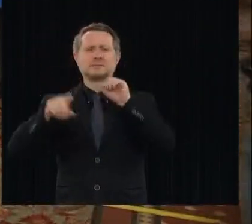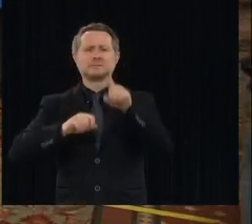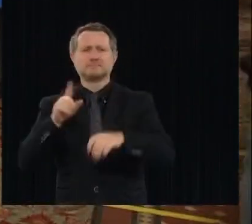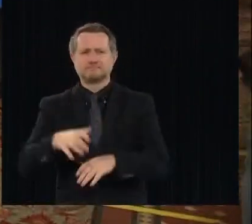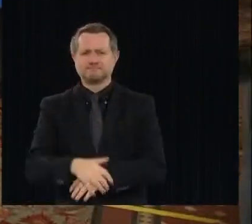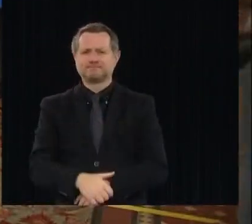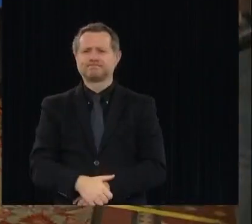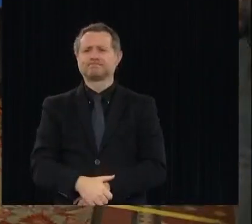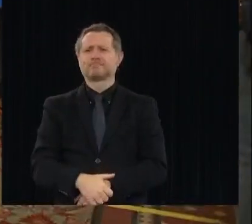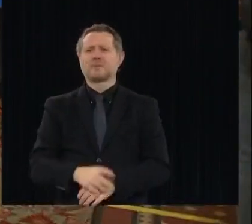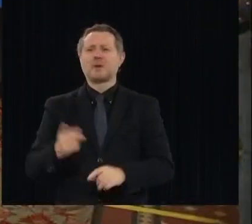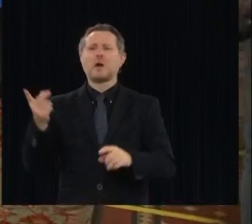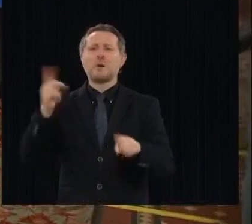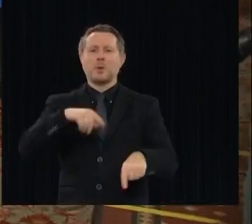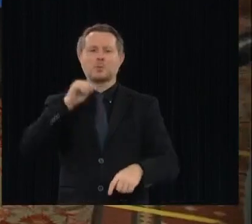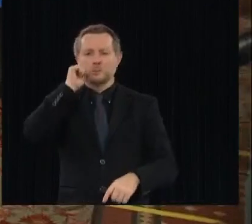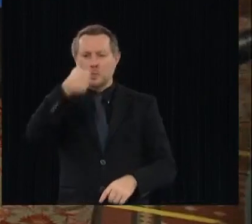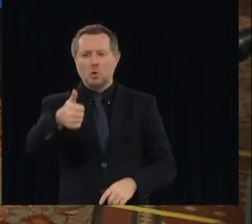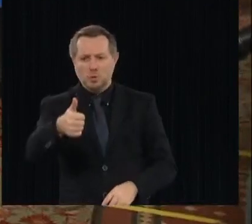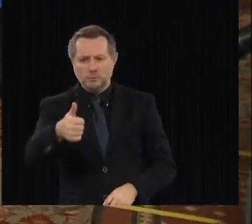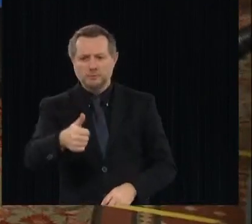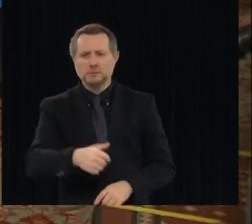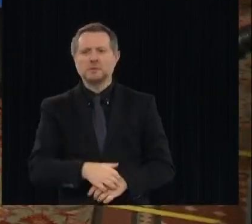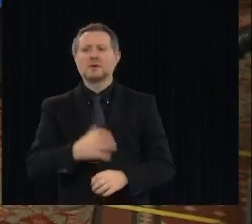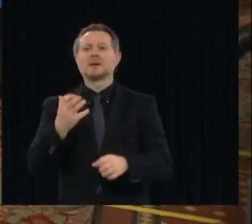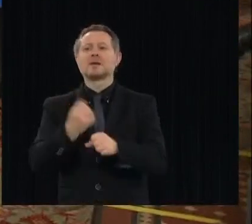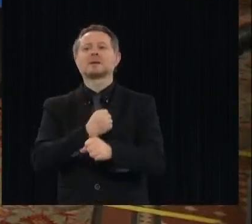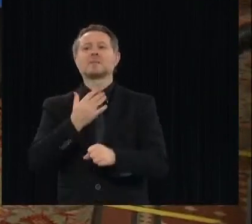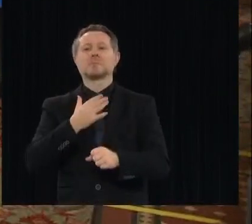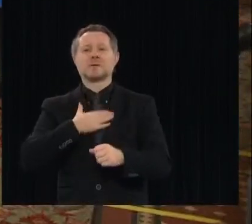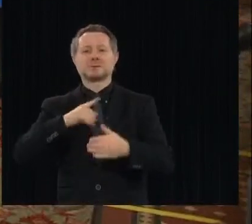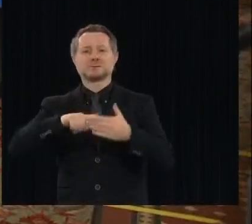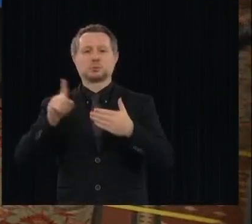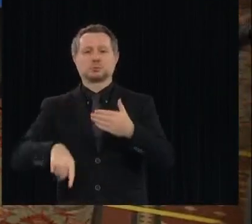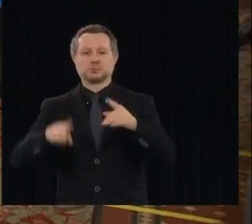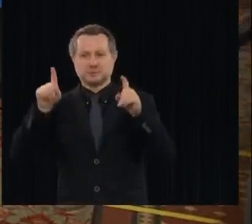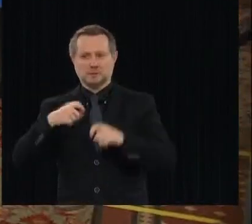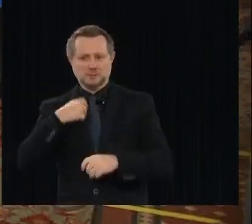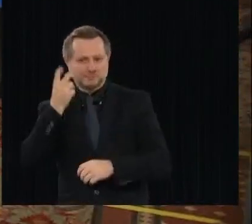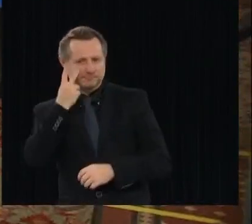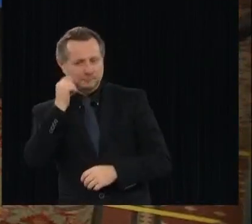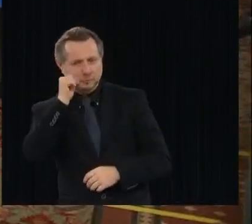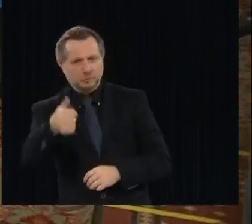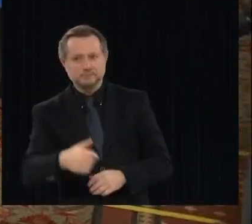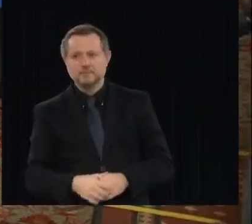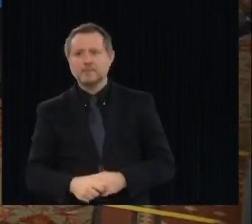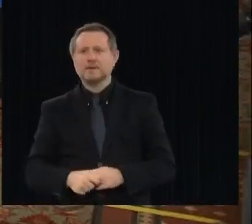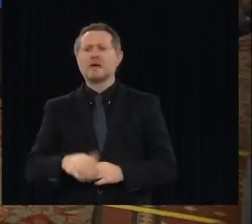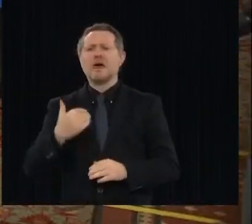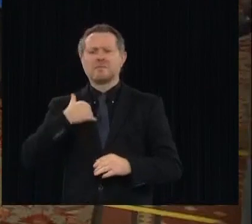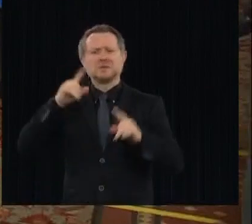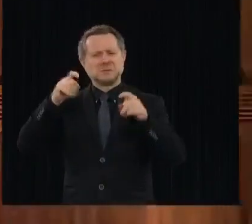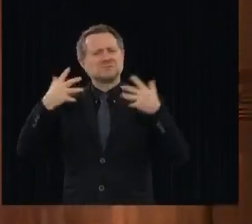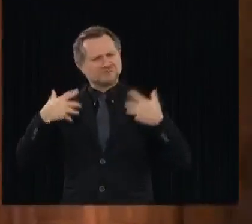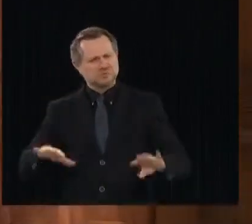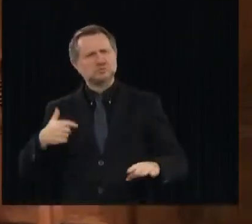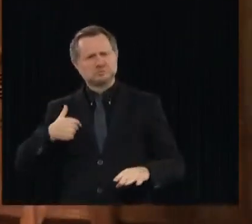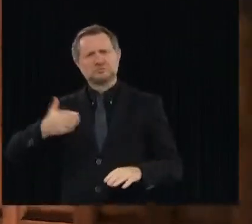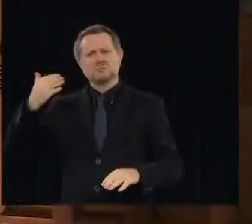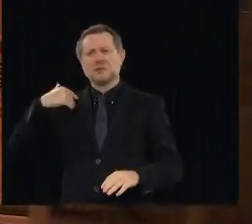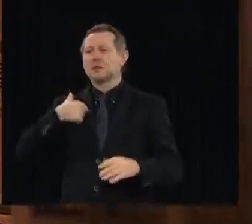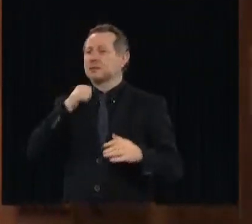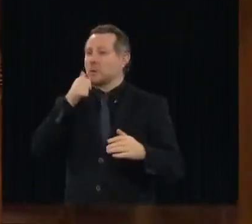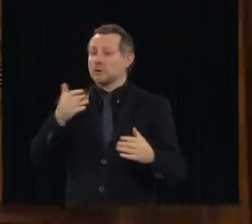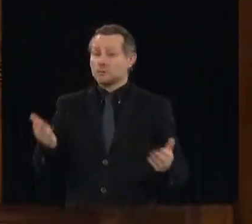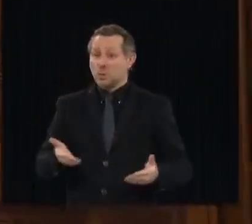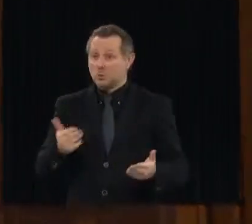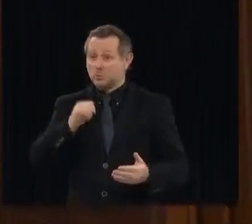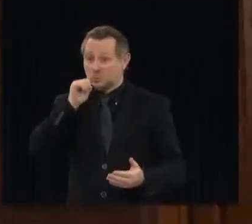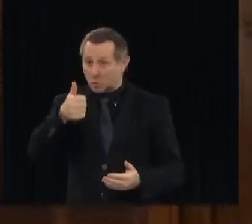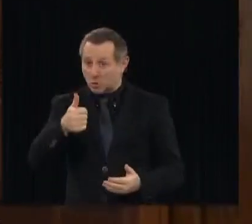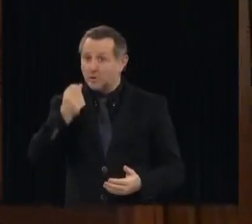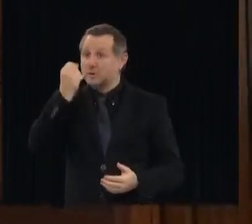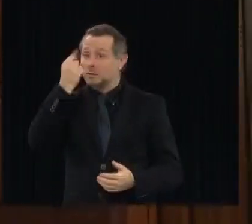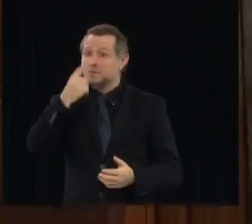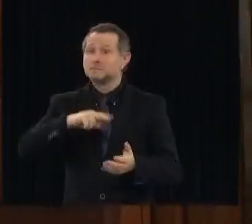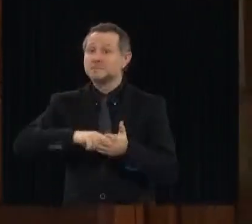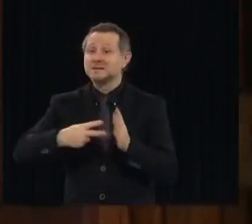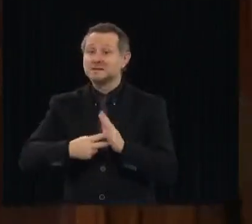HAVE A GOOD DAY, GUYS.